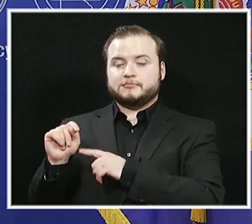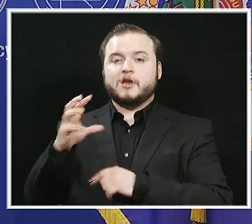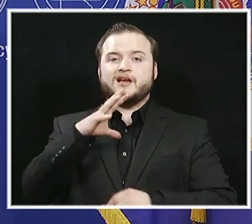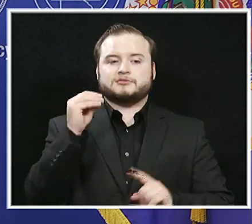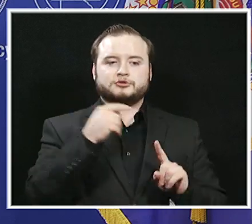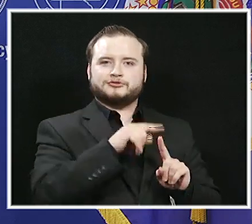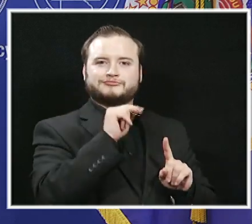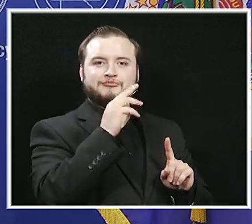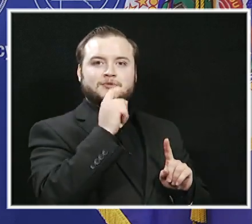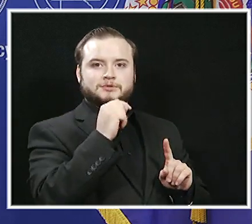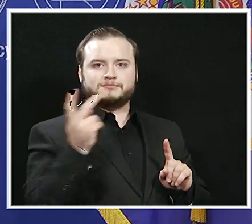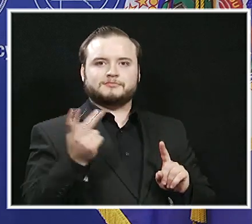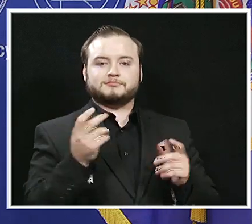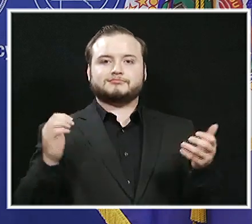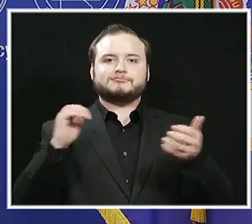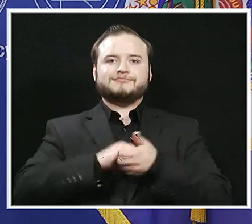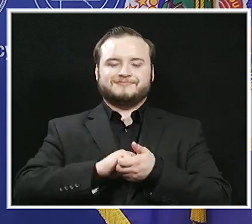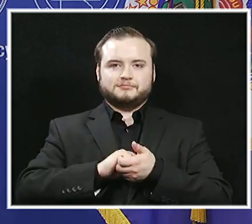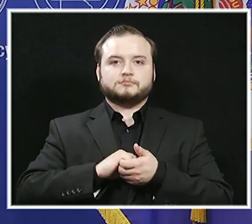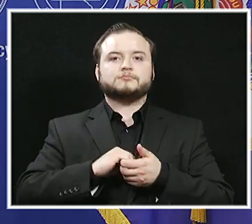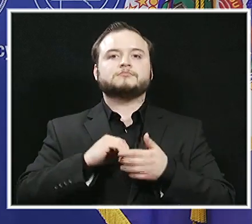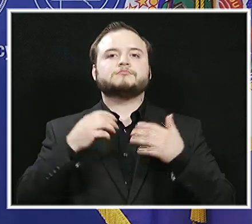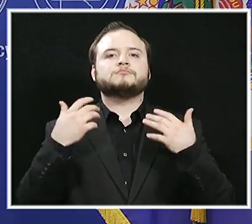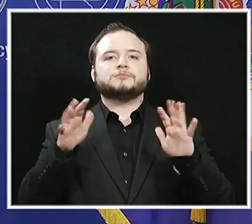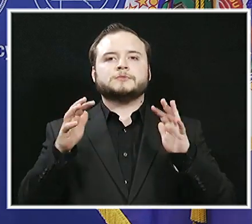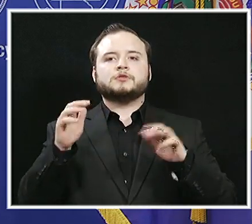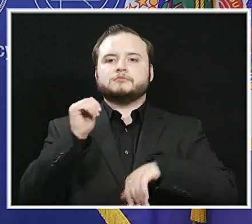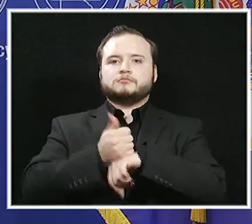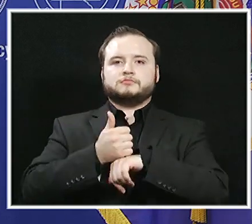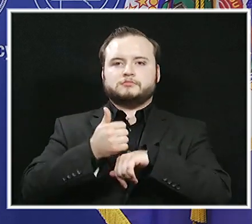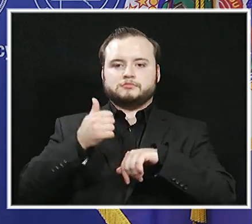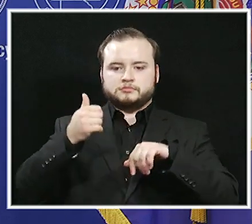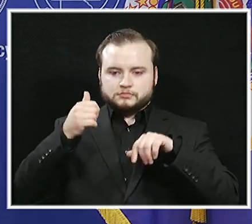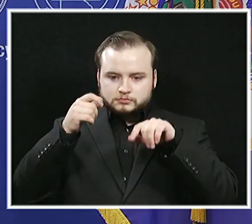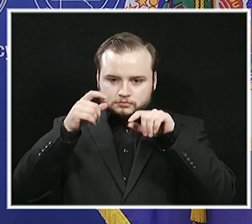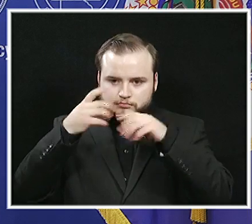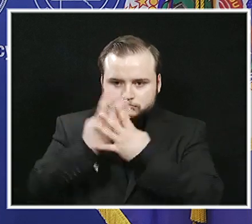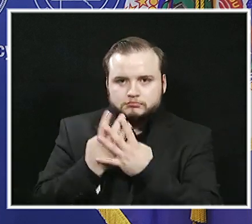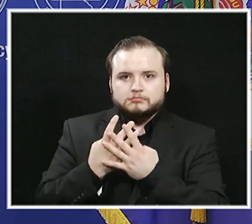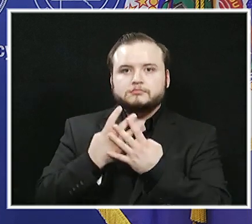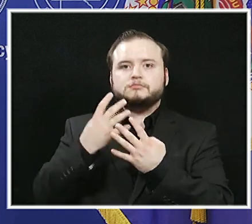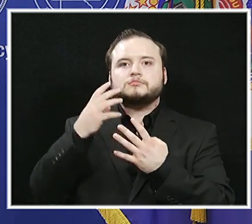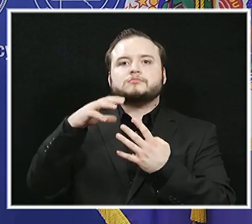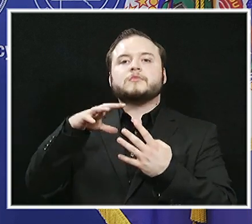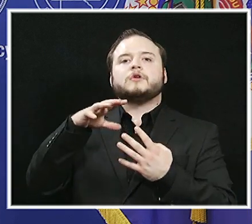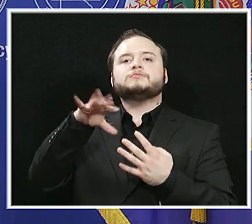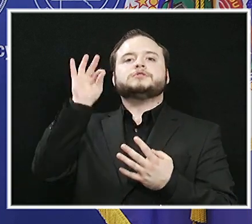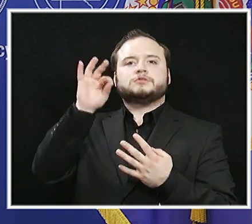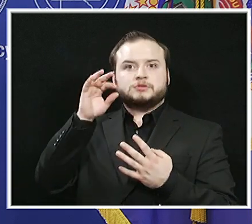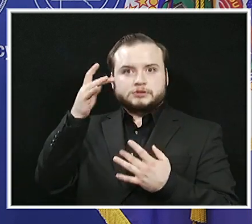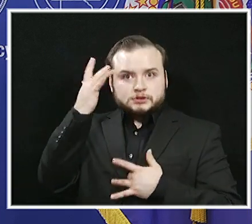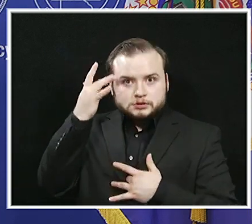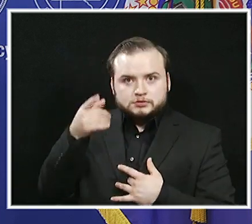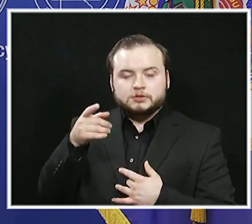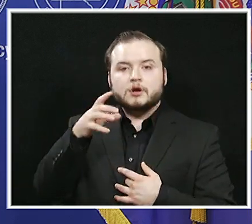Last week we launched the Minnesota symptoms screener from our partners in IT. Target, state government, and the Minnesota Safety Council.